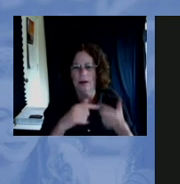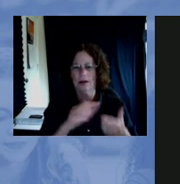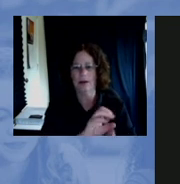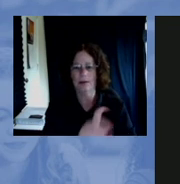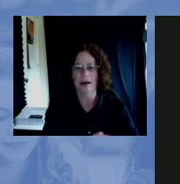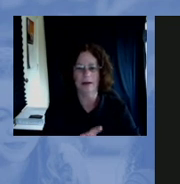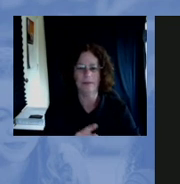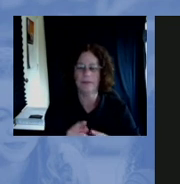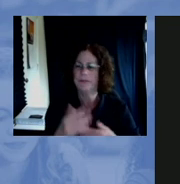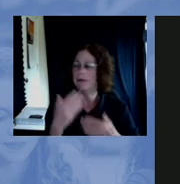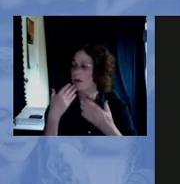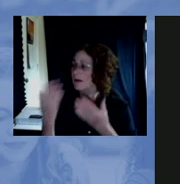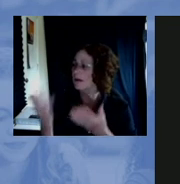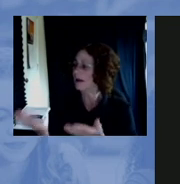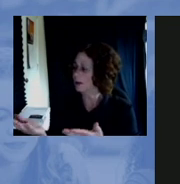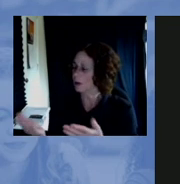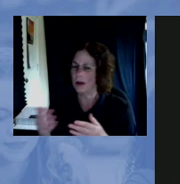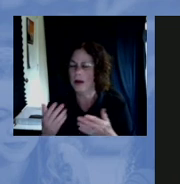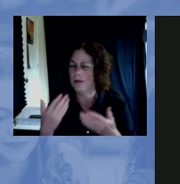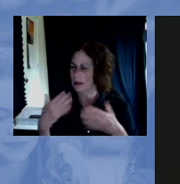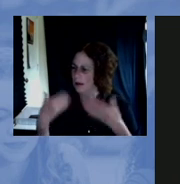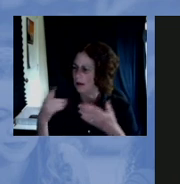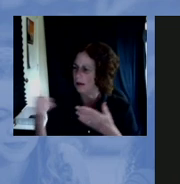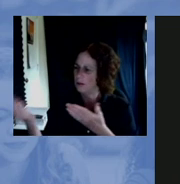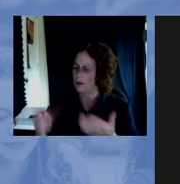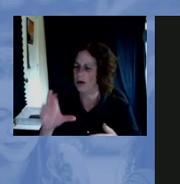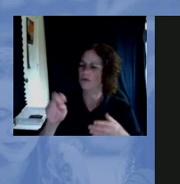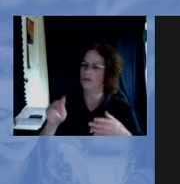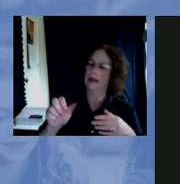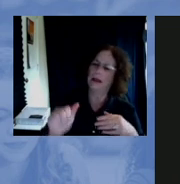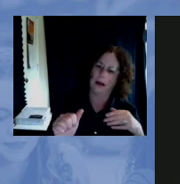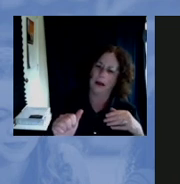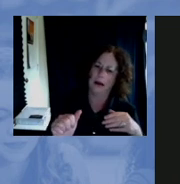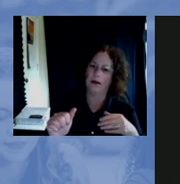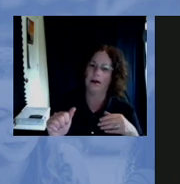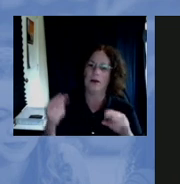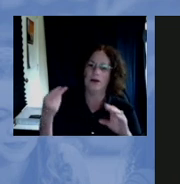AND I'M SO GLAD YOU BROUGHT RINA TO THIS DISCUSSION. THE STUDENT PERSPECTIVE.